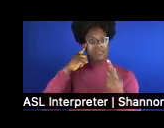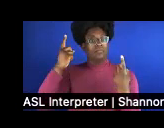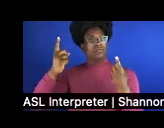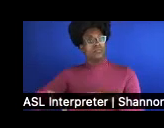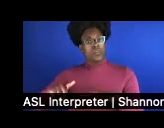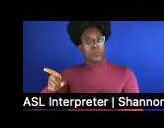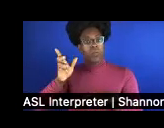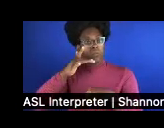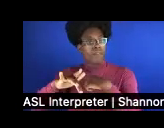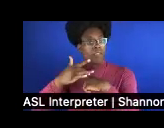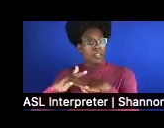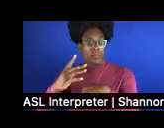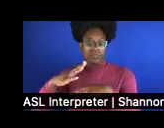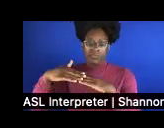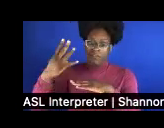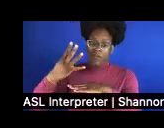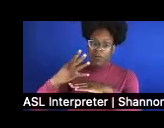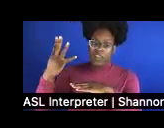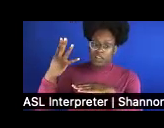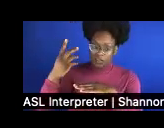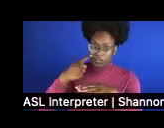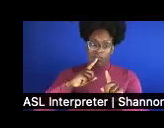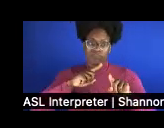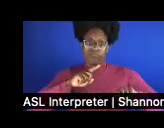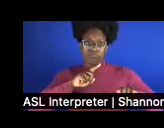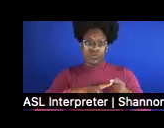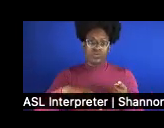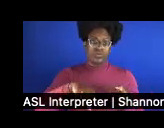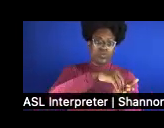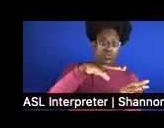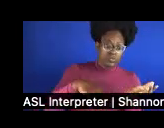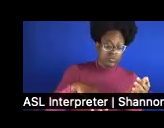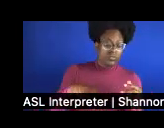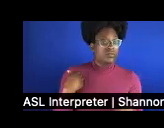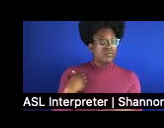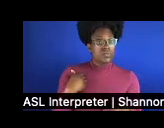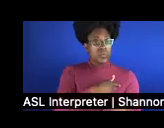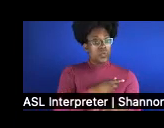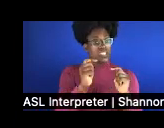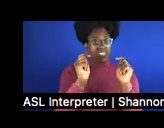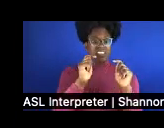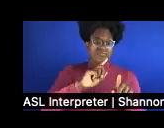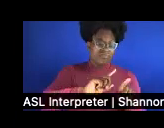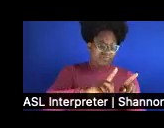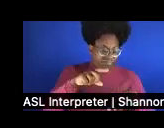English, communication, religion, history, and interdisciplinary studies courses. Any